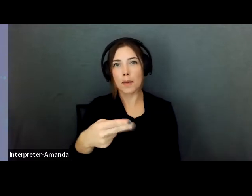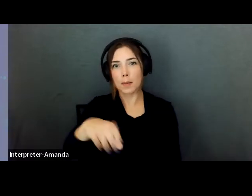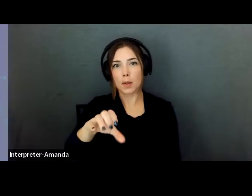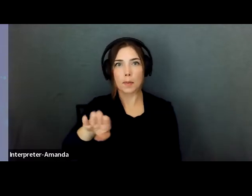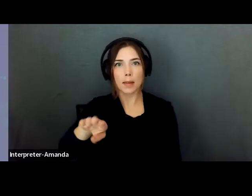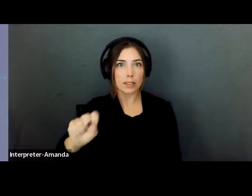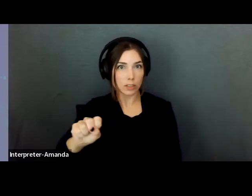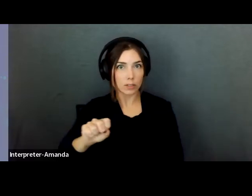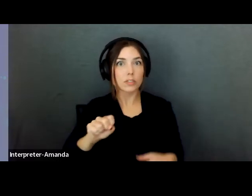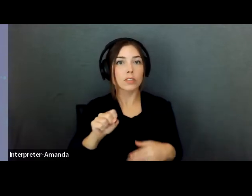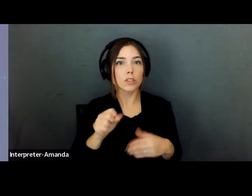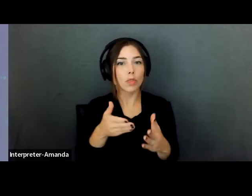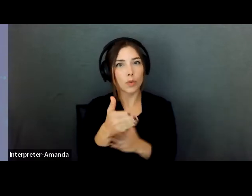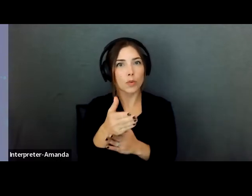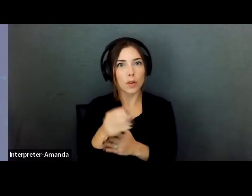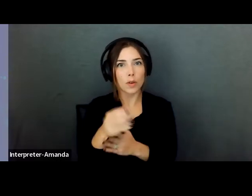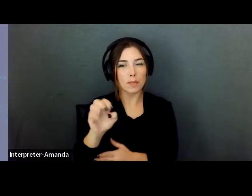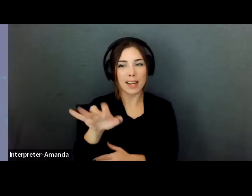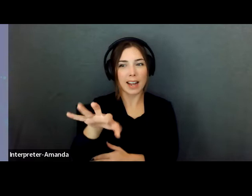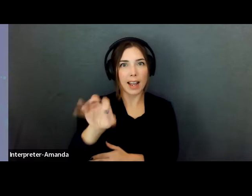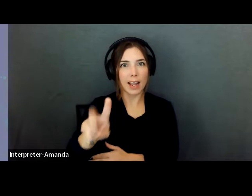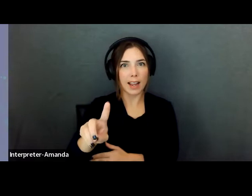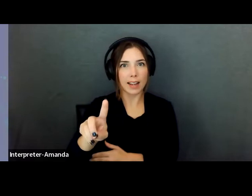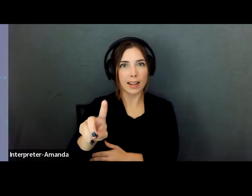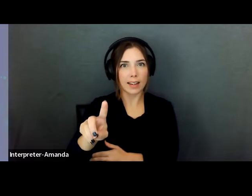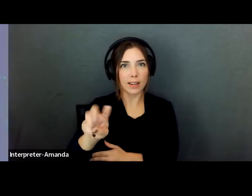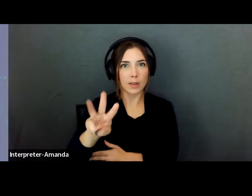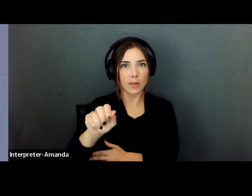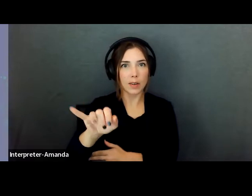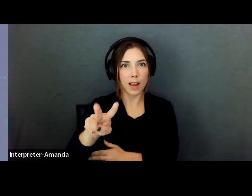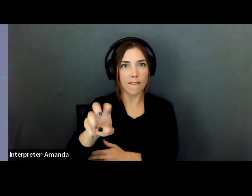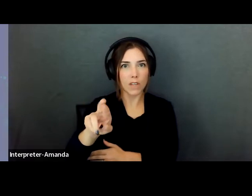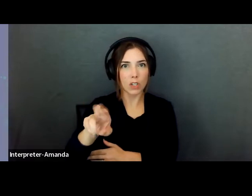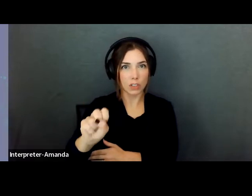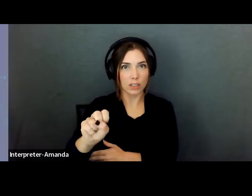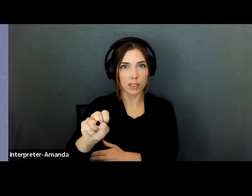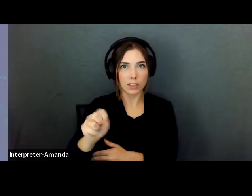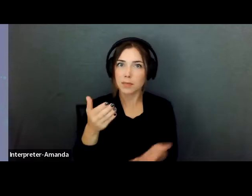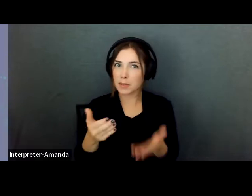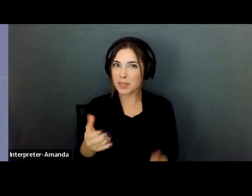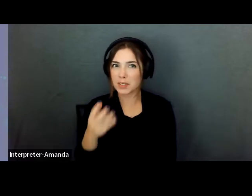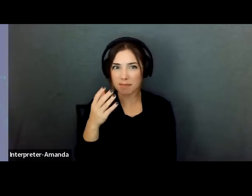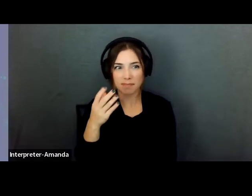And you are probably serving tons of folks who come into CILs and probably SILCK and